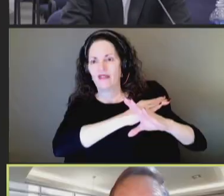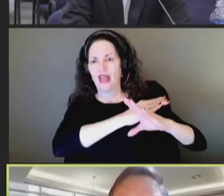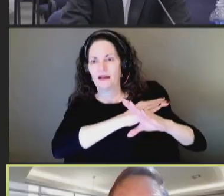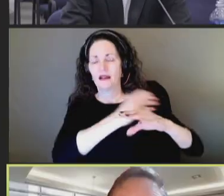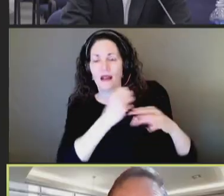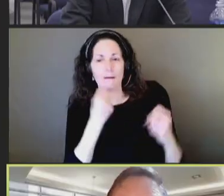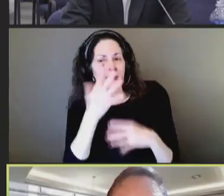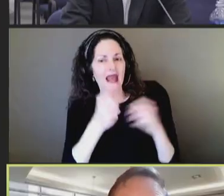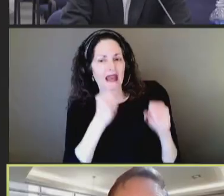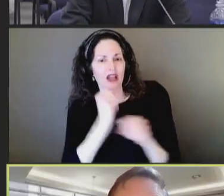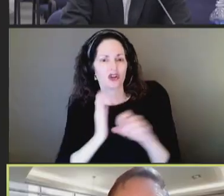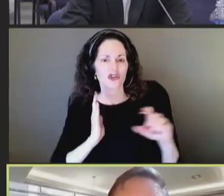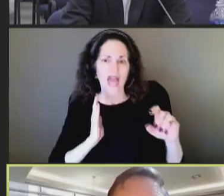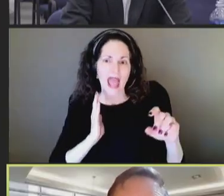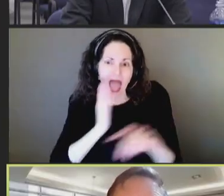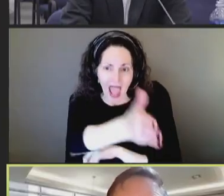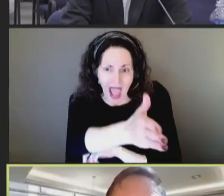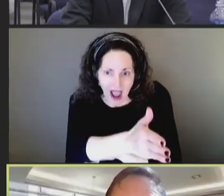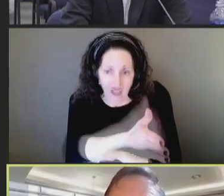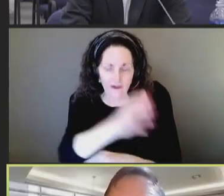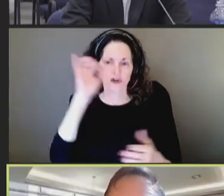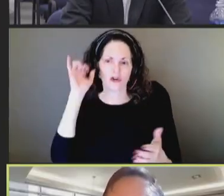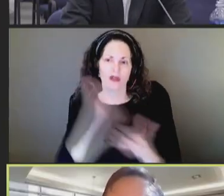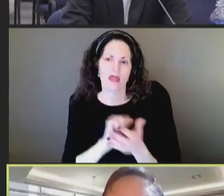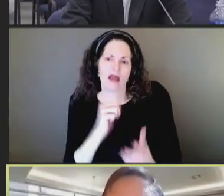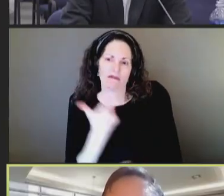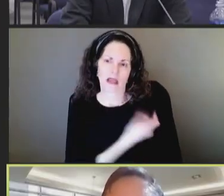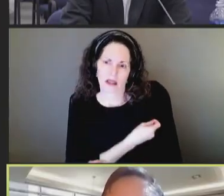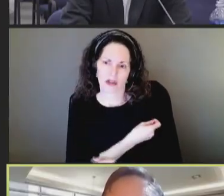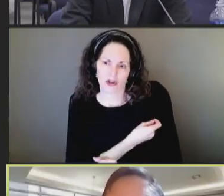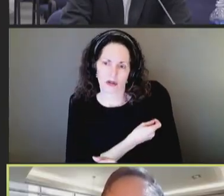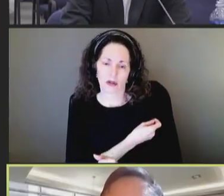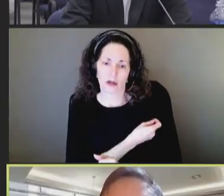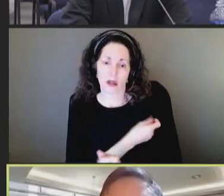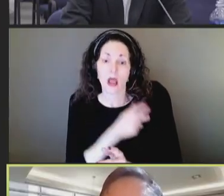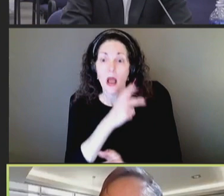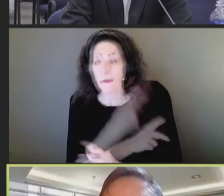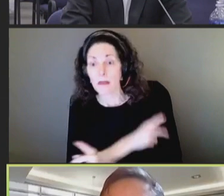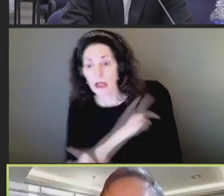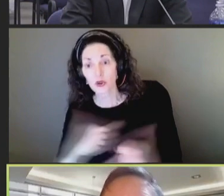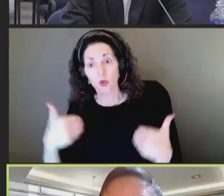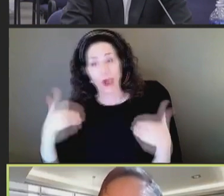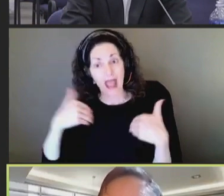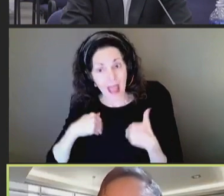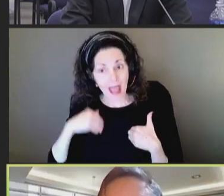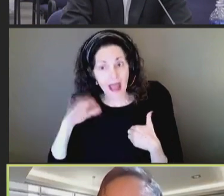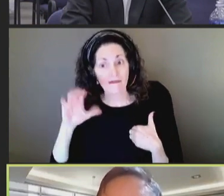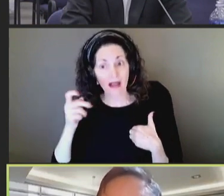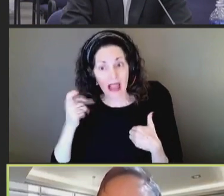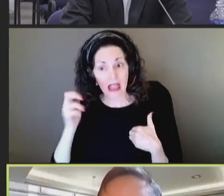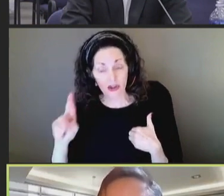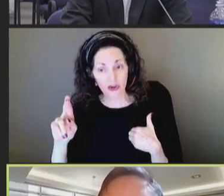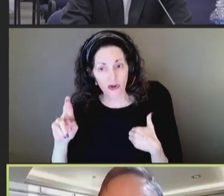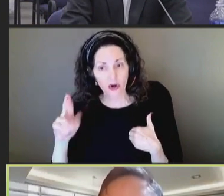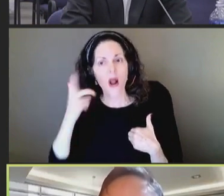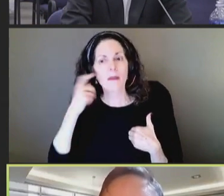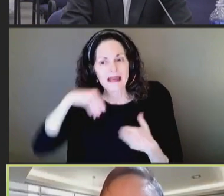in patients with cancer, this might be because they have immunogen and their bodies continuing